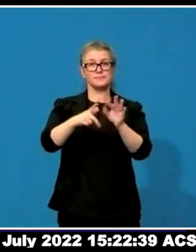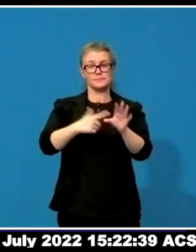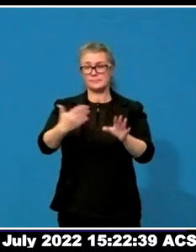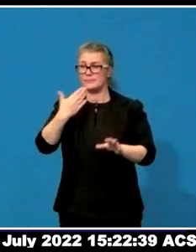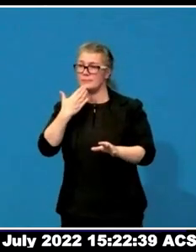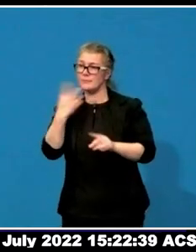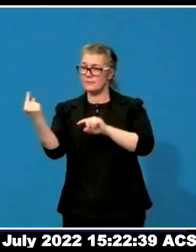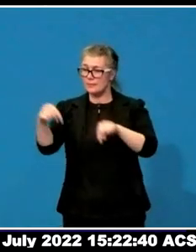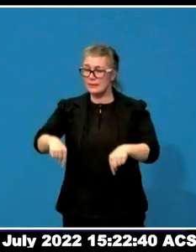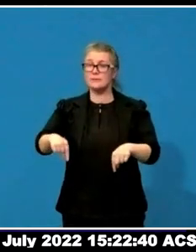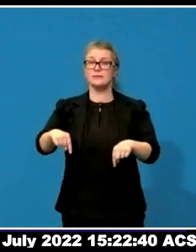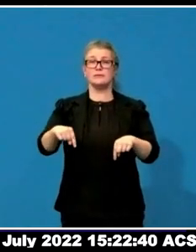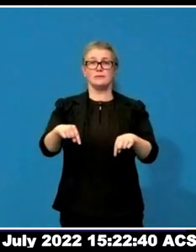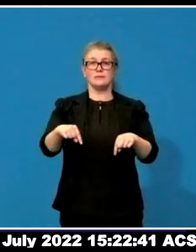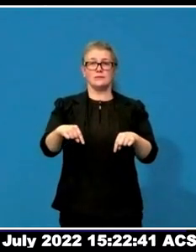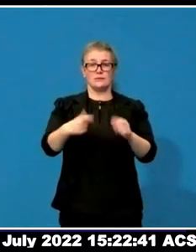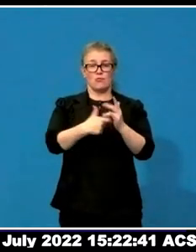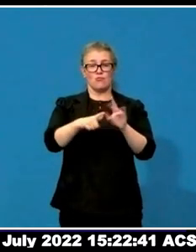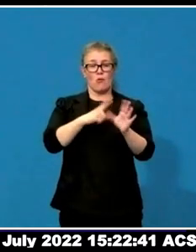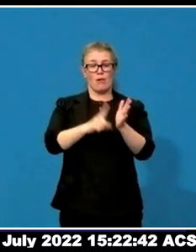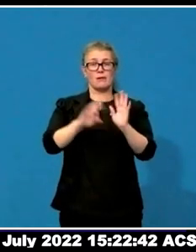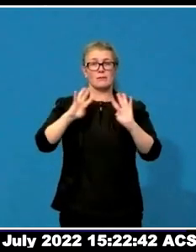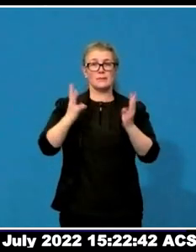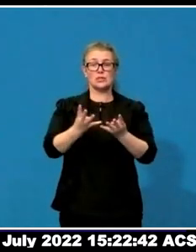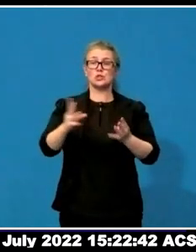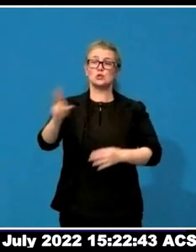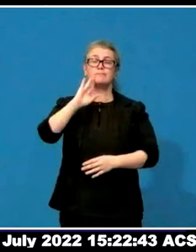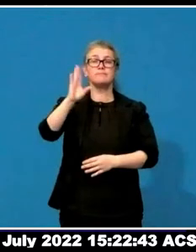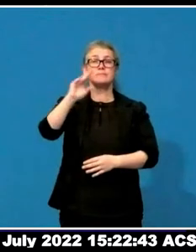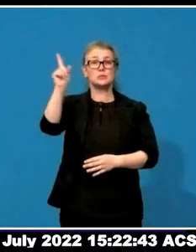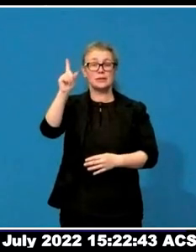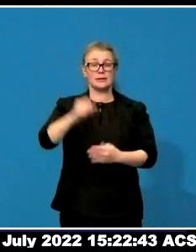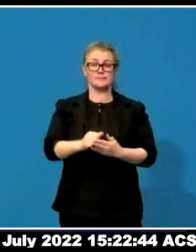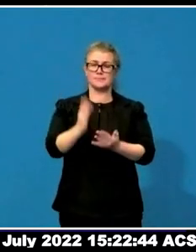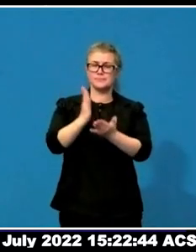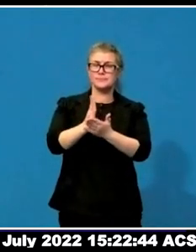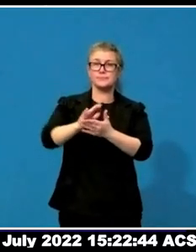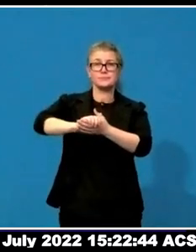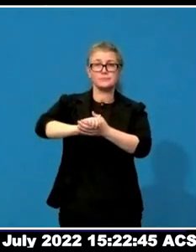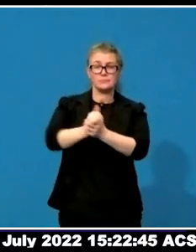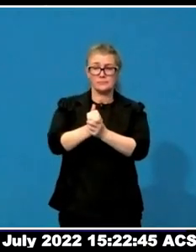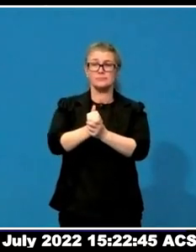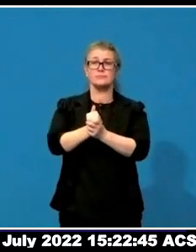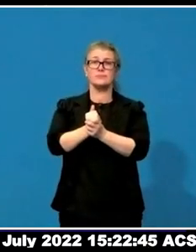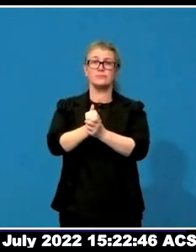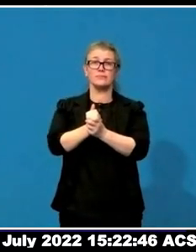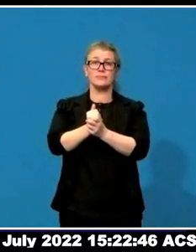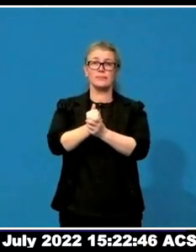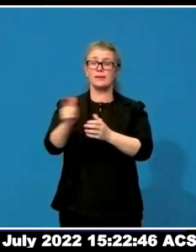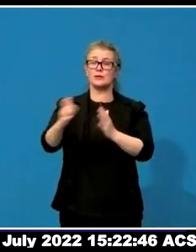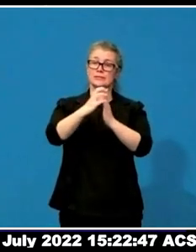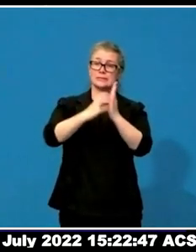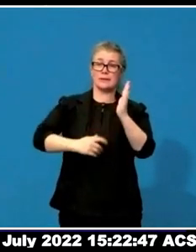evidence today. We are very appreciative of your making the statement that you have and